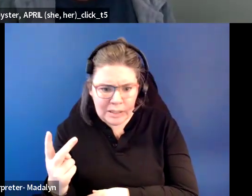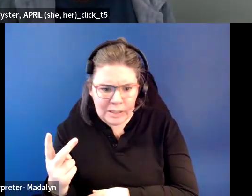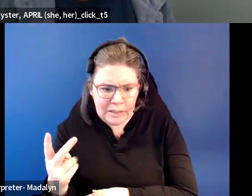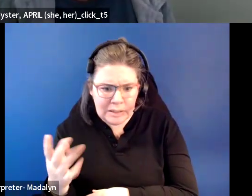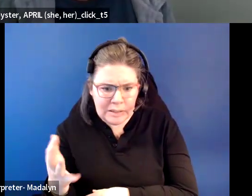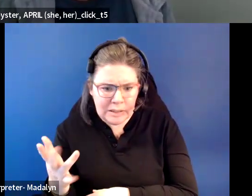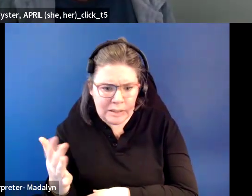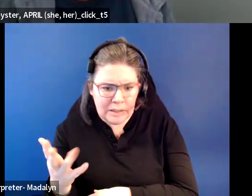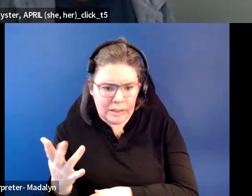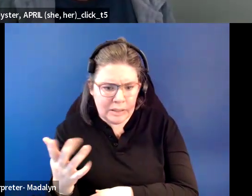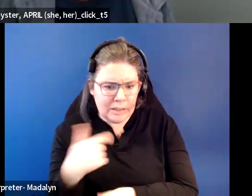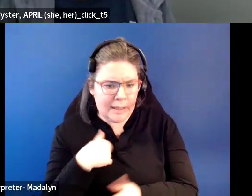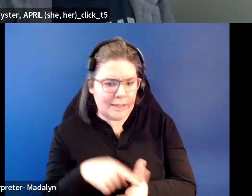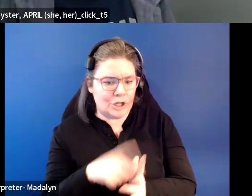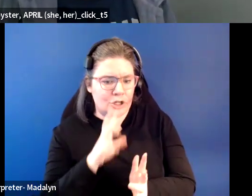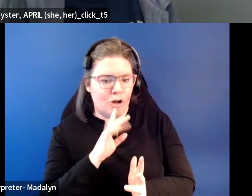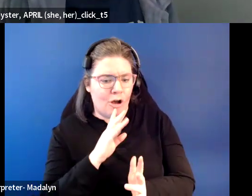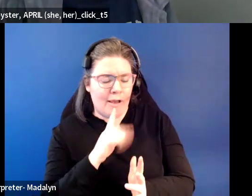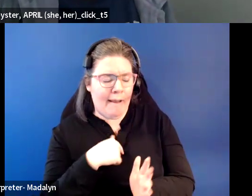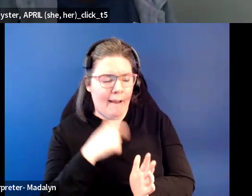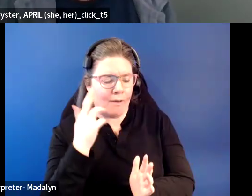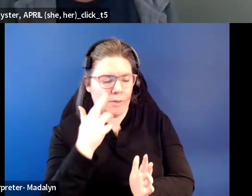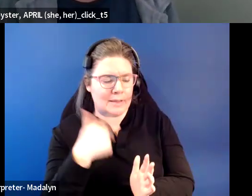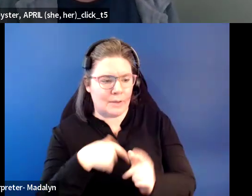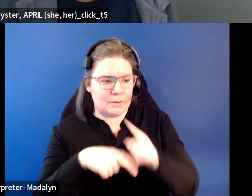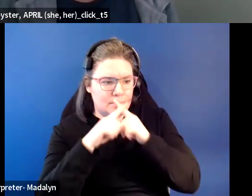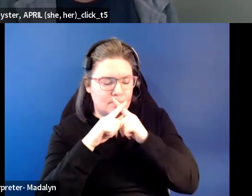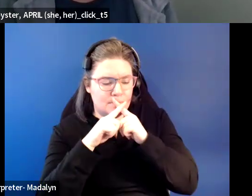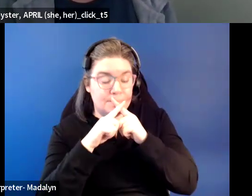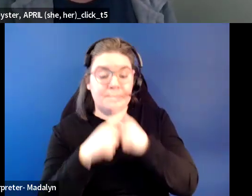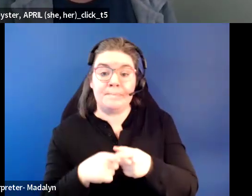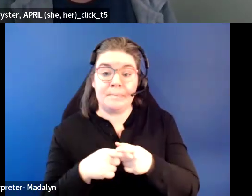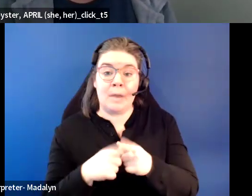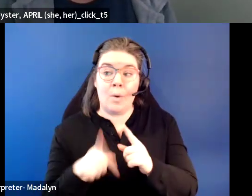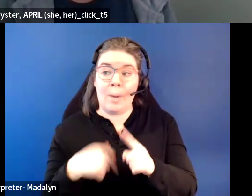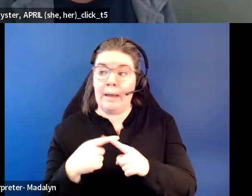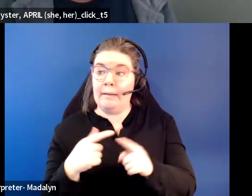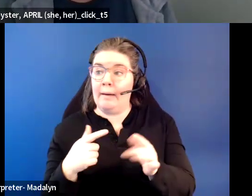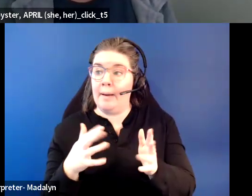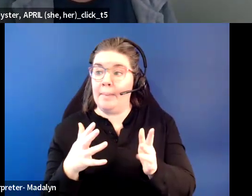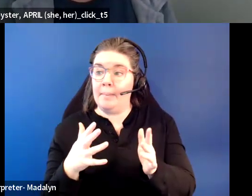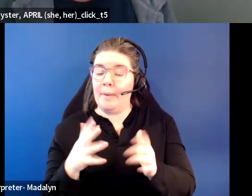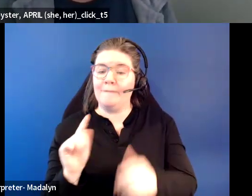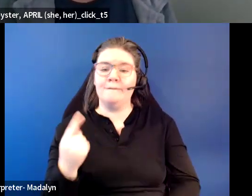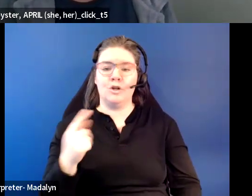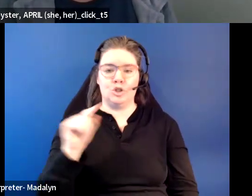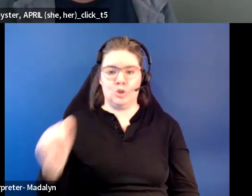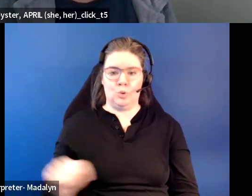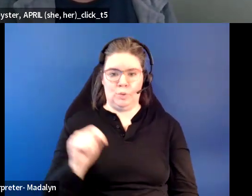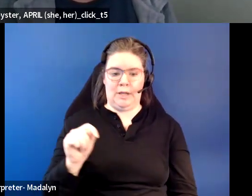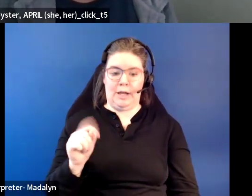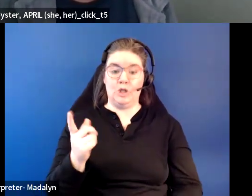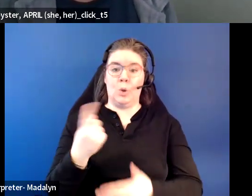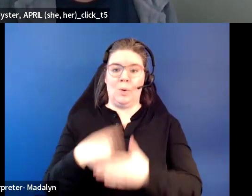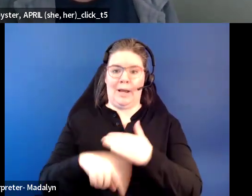Abby Ritter: I started talking, realized I was muted. It is the yes, the first Tuesday. So next Tuesday, the fifth